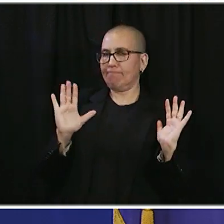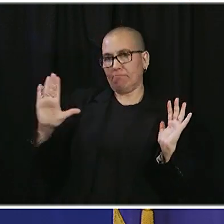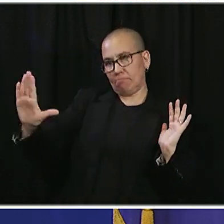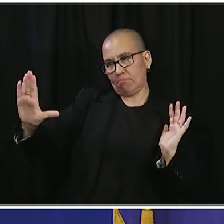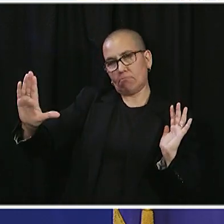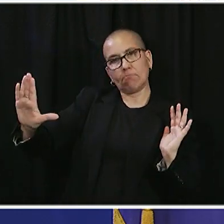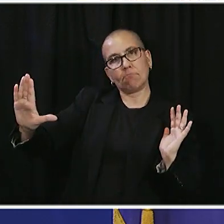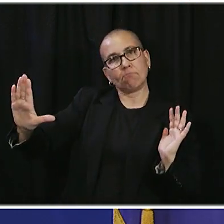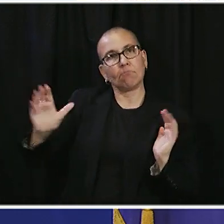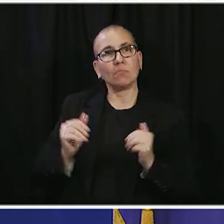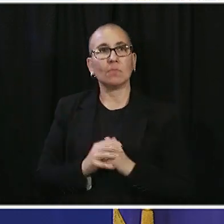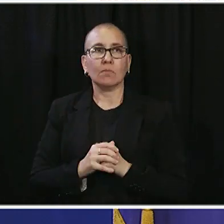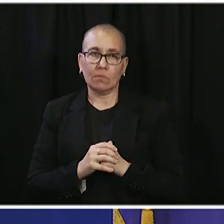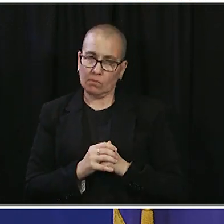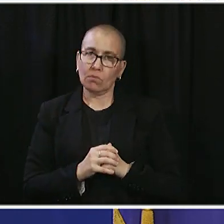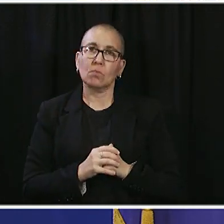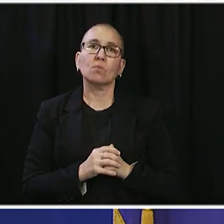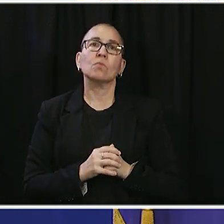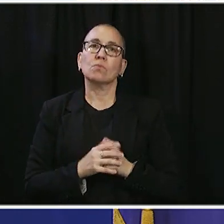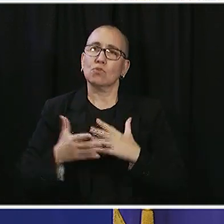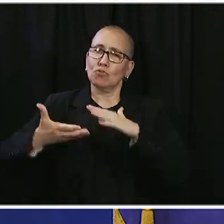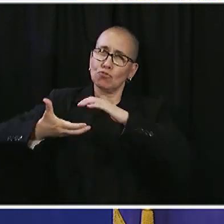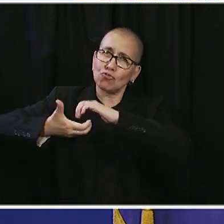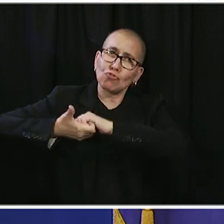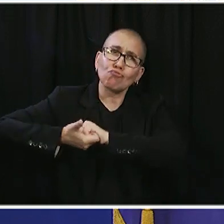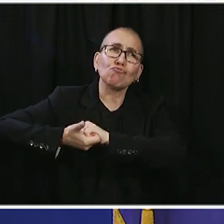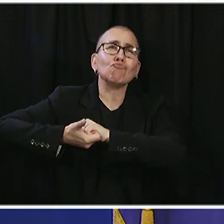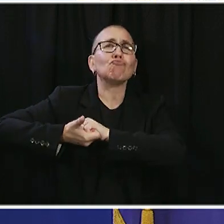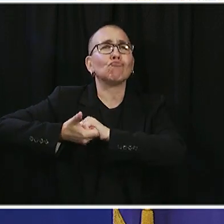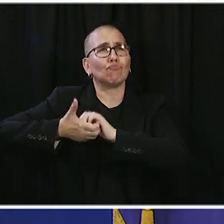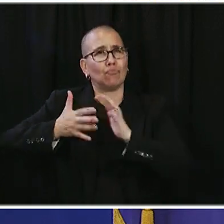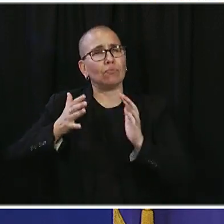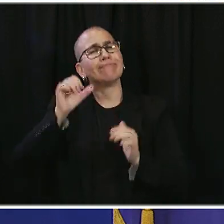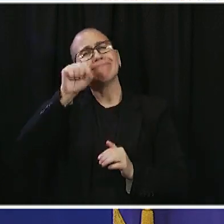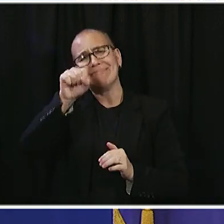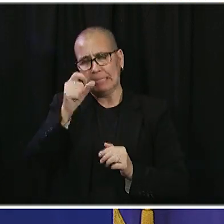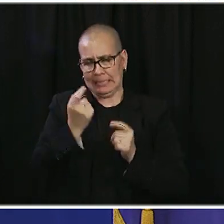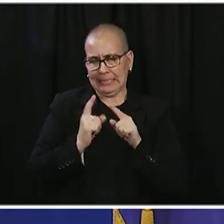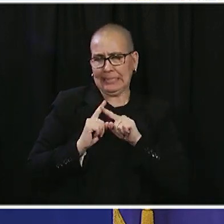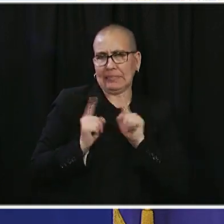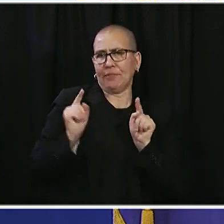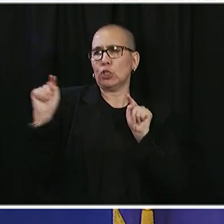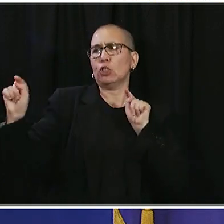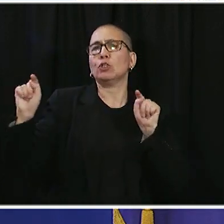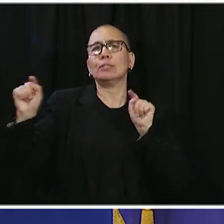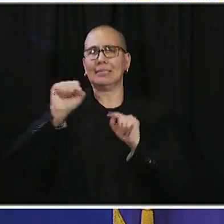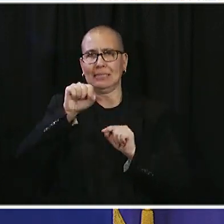THEY WILL COMMUNICATE AND TELL US WHAT THEY'RE DOING. AND I THINK FOR THE MOST PART, WE'RE MOVING PRETTY MUCH HAND IN HAND. BUT I DIVING YOU'LL SEE A LITTLE